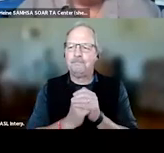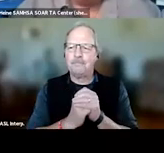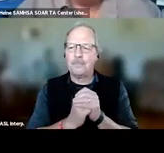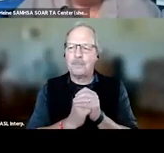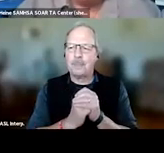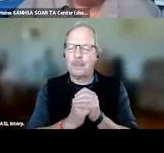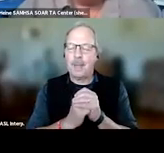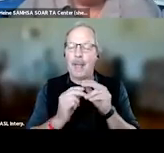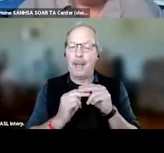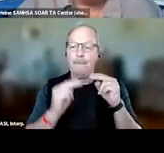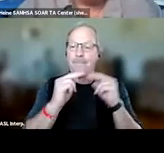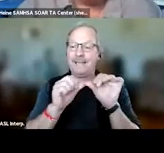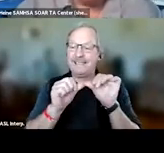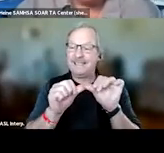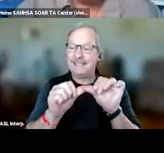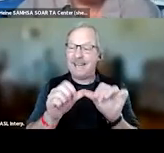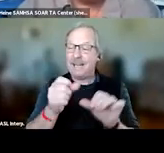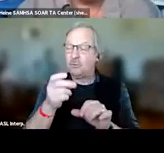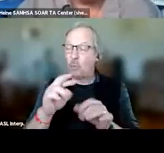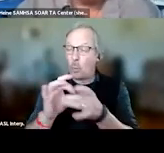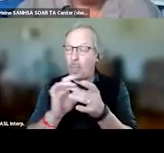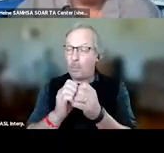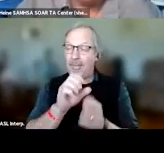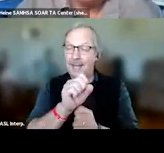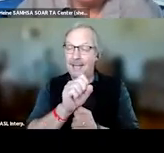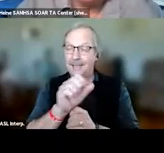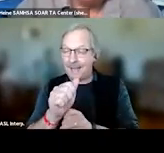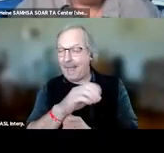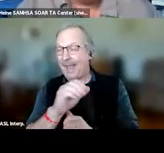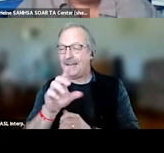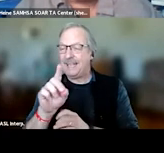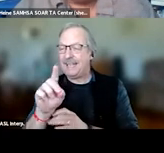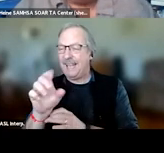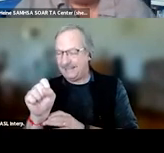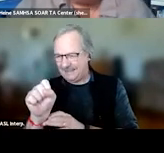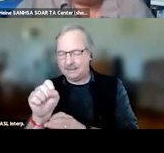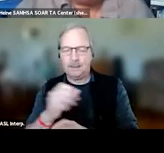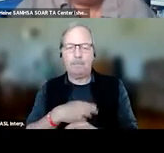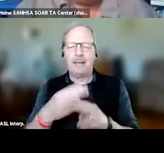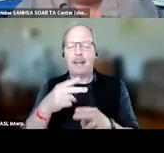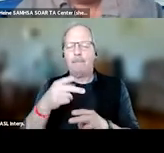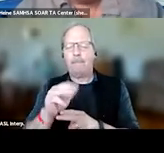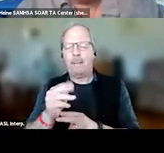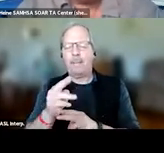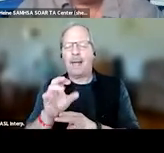Building and Sustaining SOAR Relationships with SSA and DDS. My name is Pam Heine. I'm a senior project associate